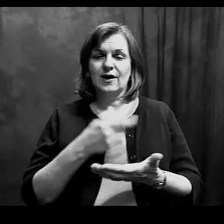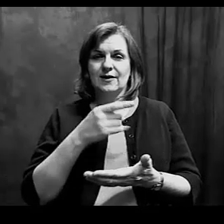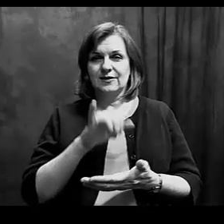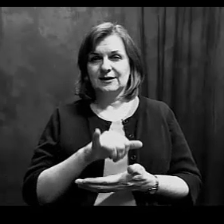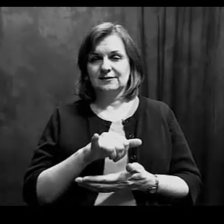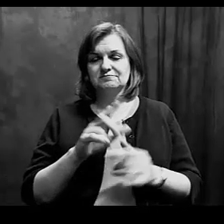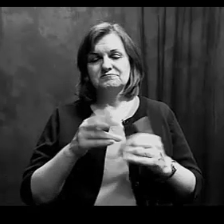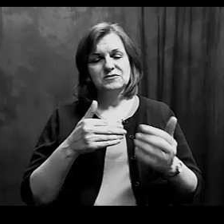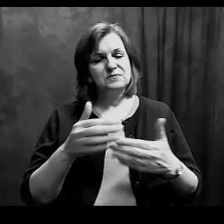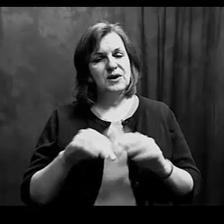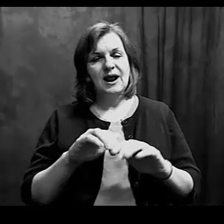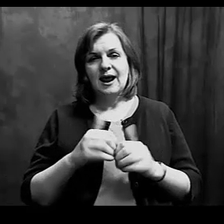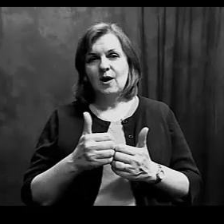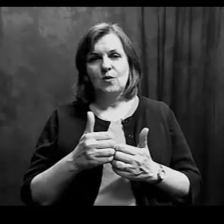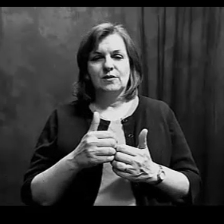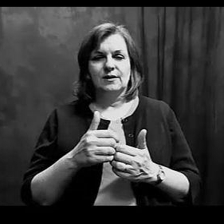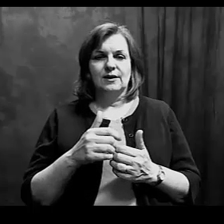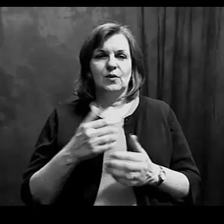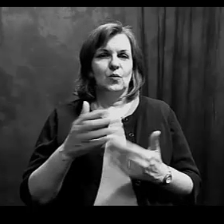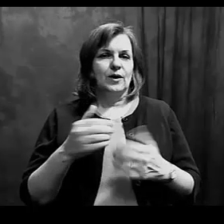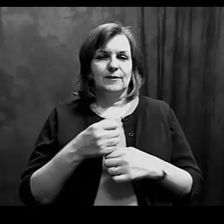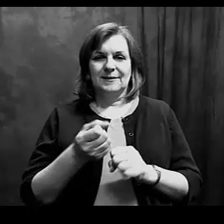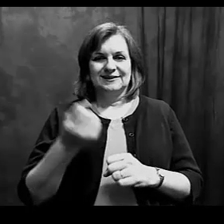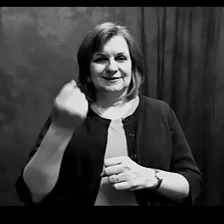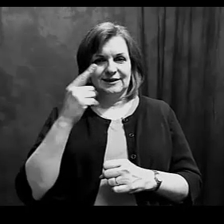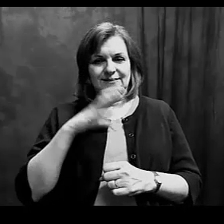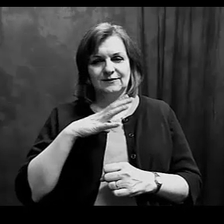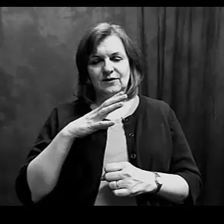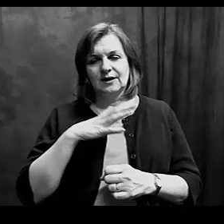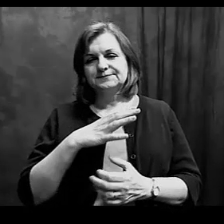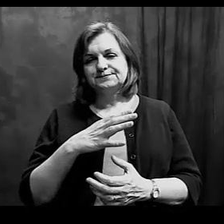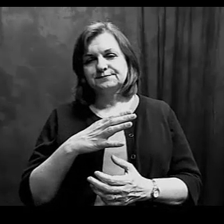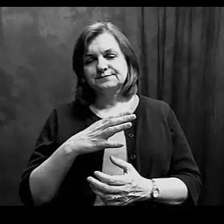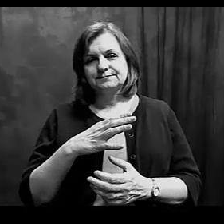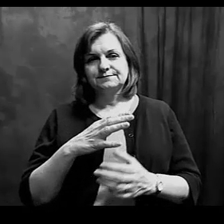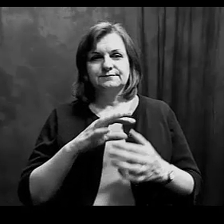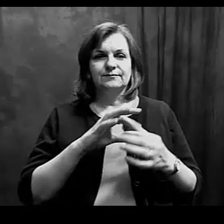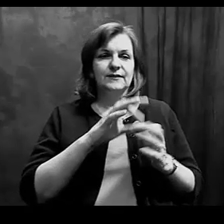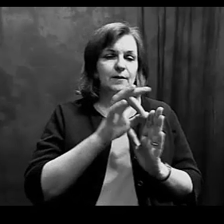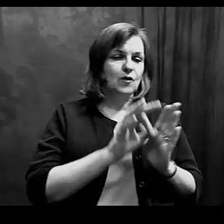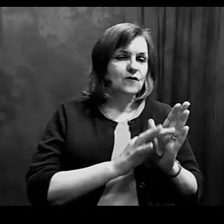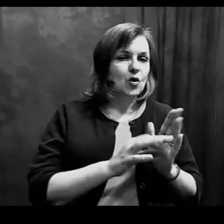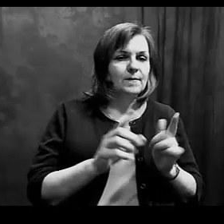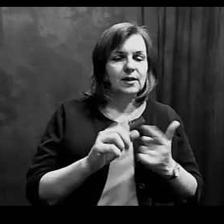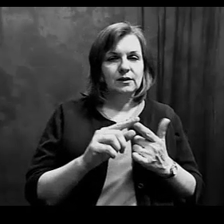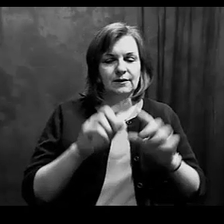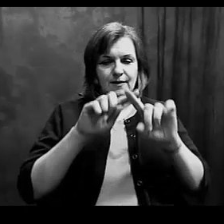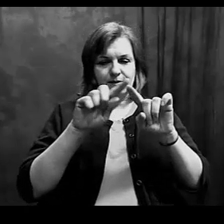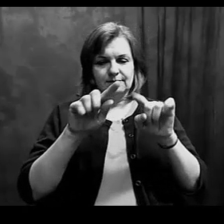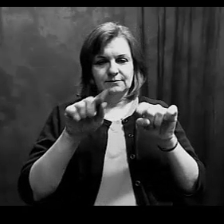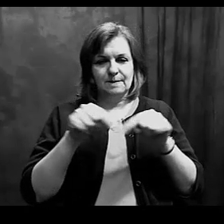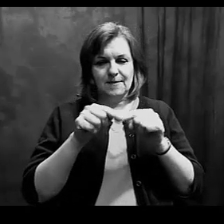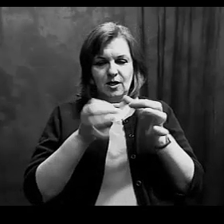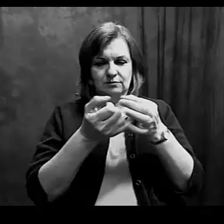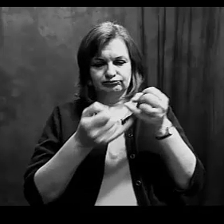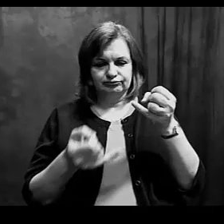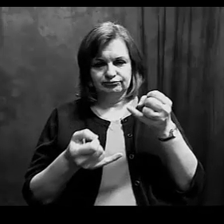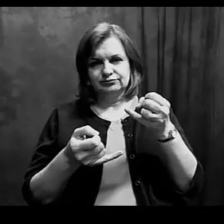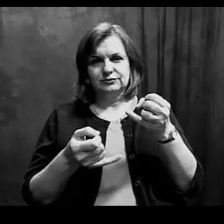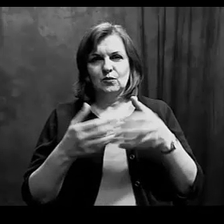fine when we draw these you can draw them however you like what ever makes sense to you as far as formulas -- the ball and stick